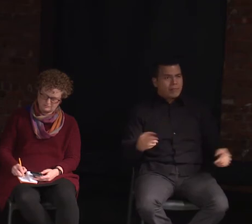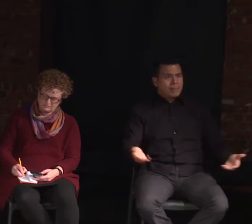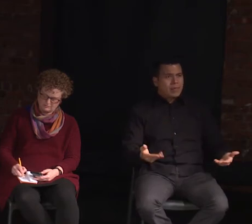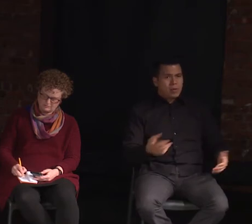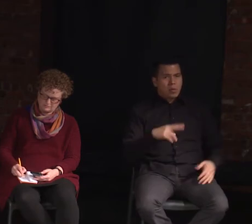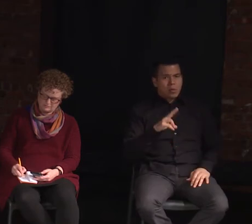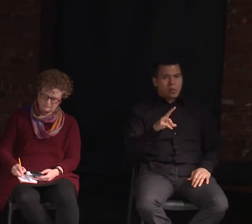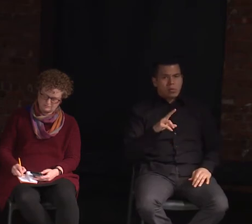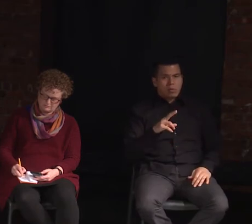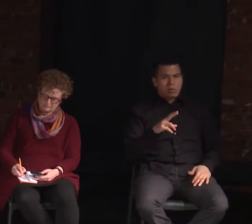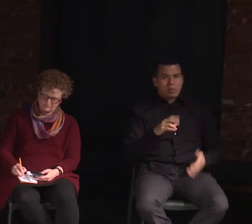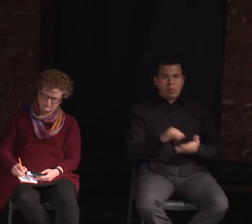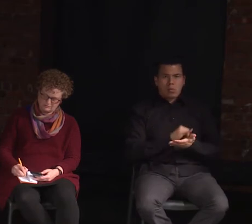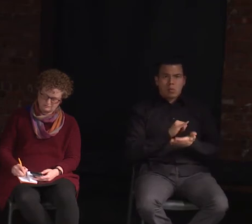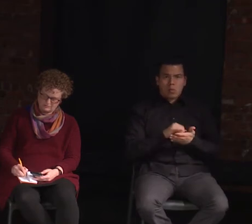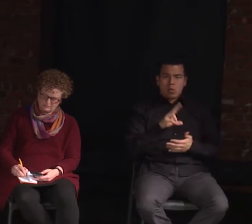The same question goes for a cultural institution.